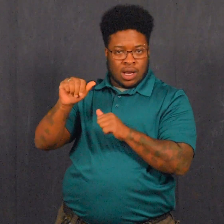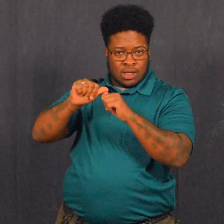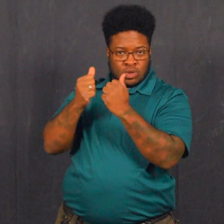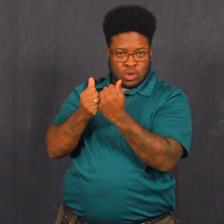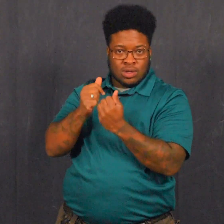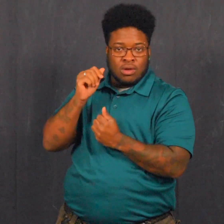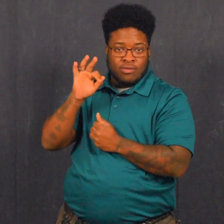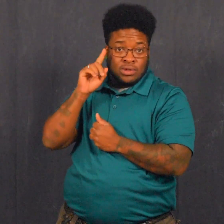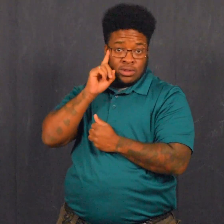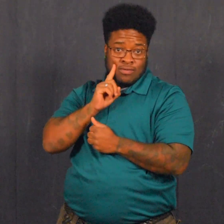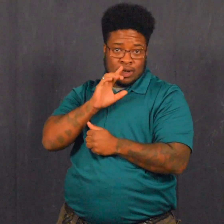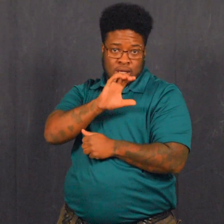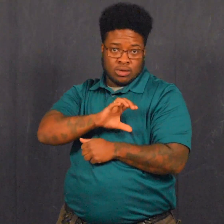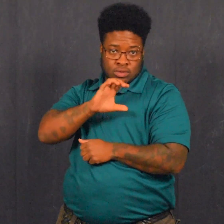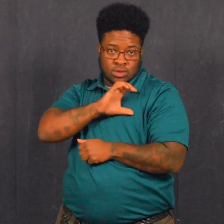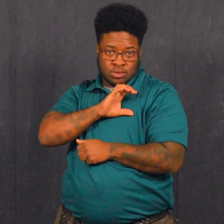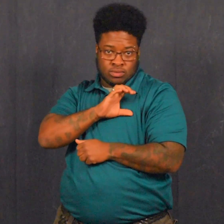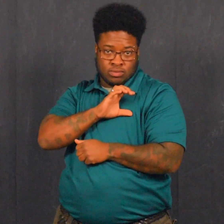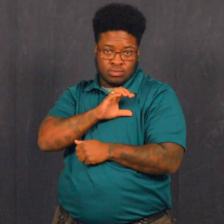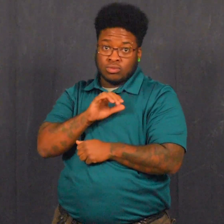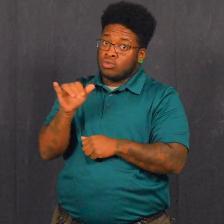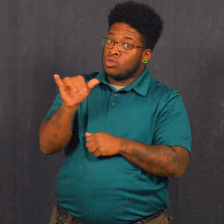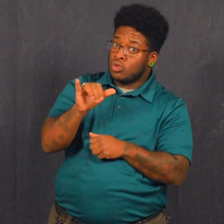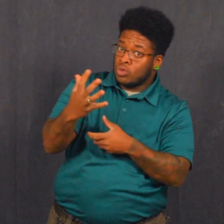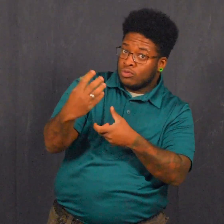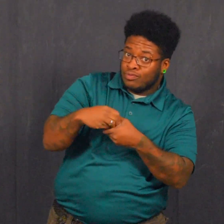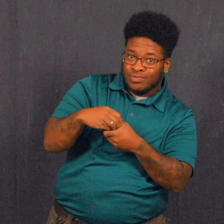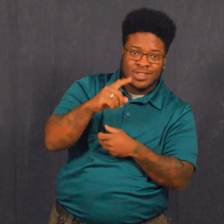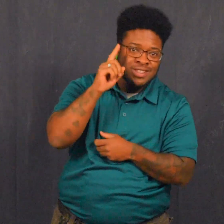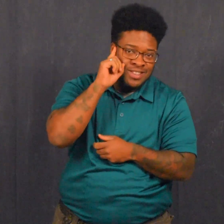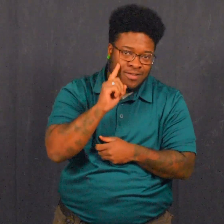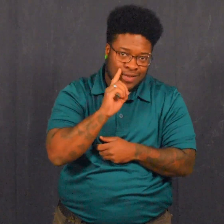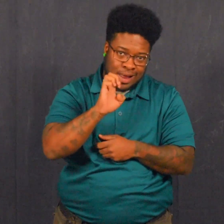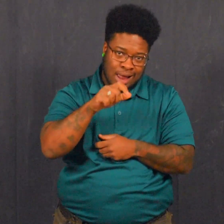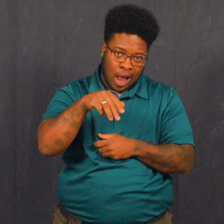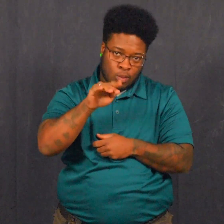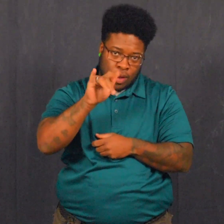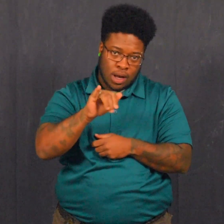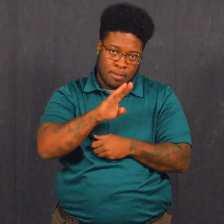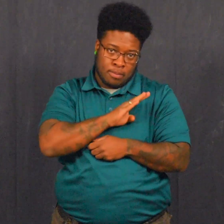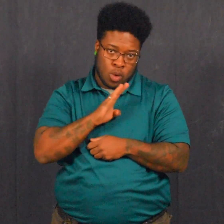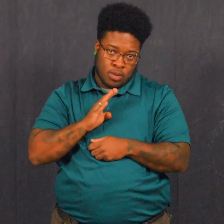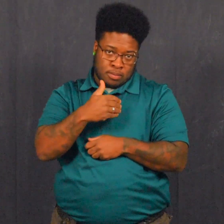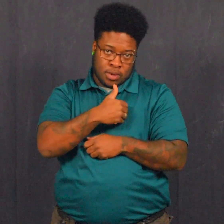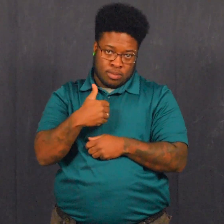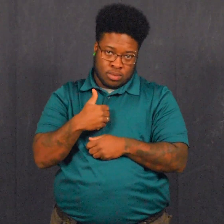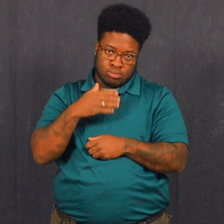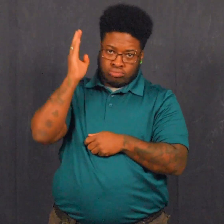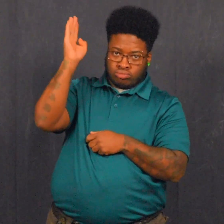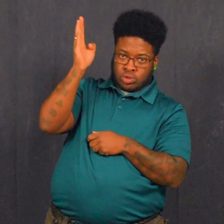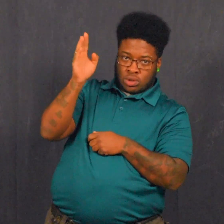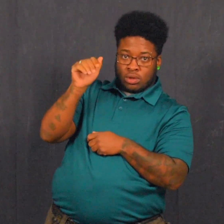of Deaf Citizens (MADC) and Deaf Equity board member, presented